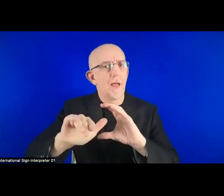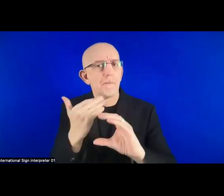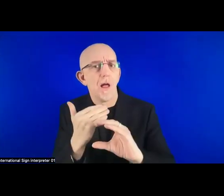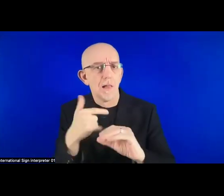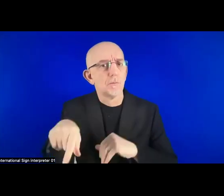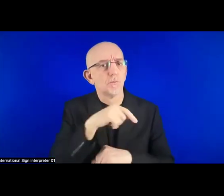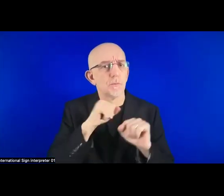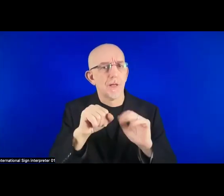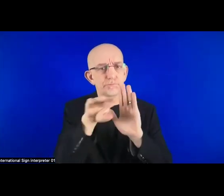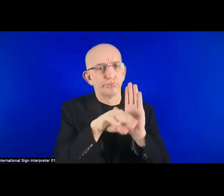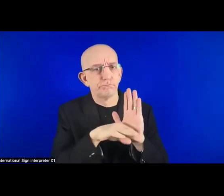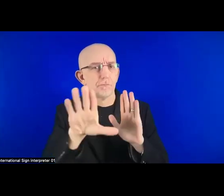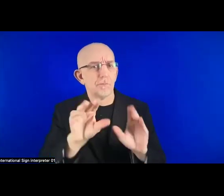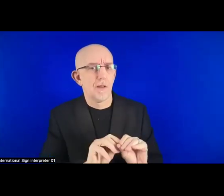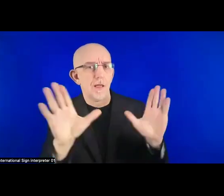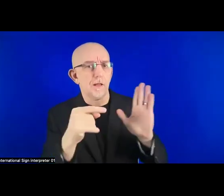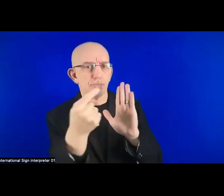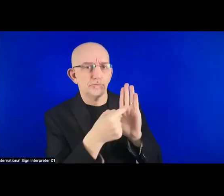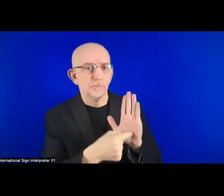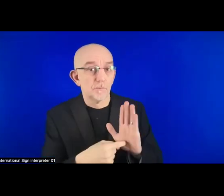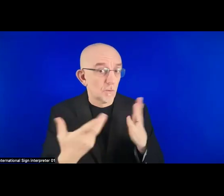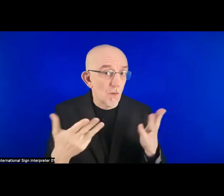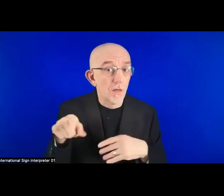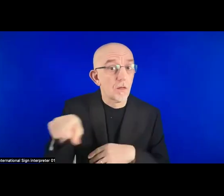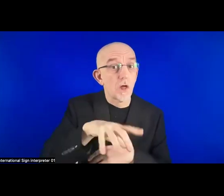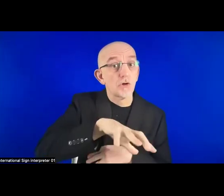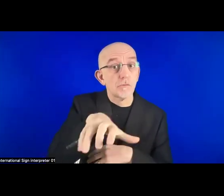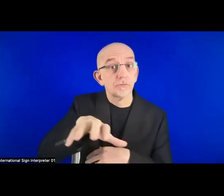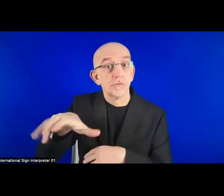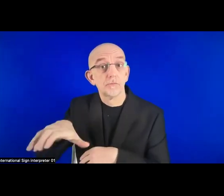need to move countries in order to take up a position, this is part of the Marie Curie process.